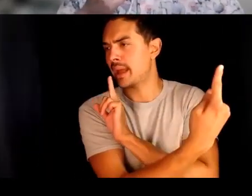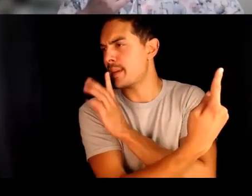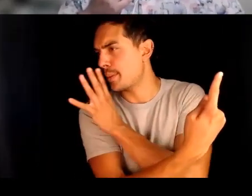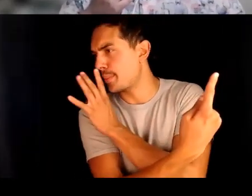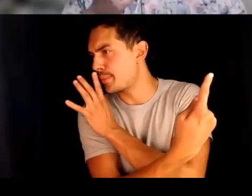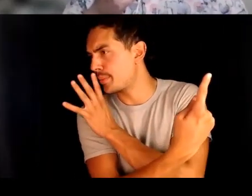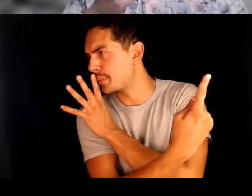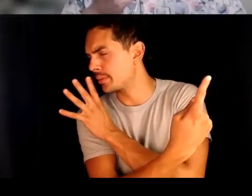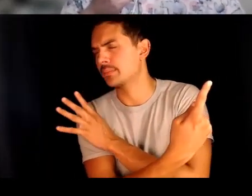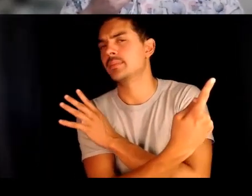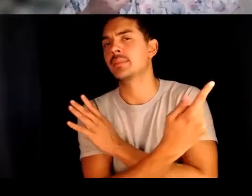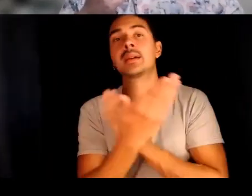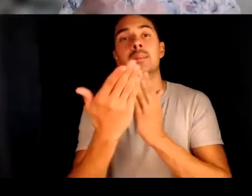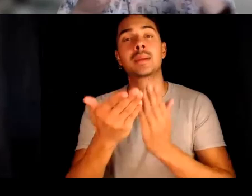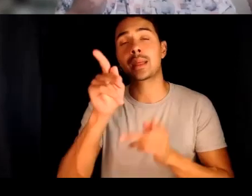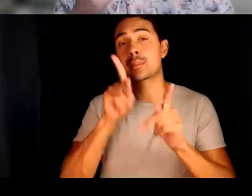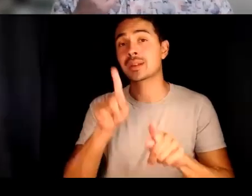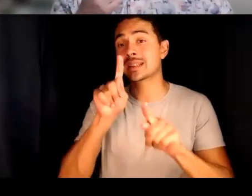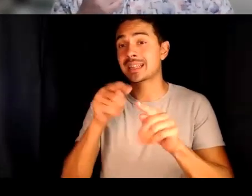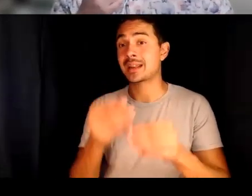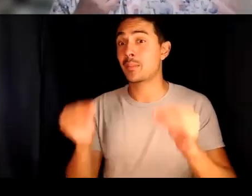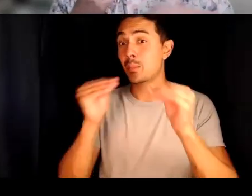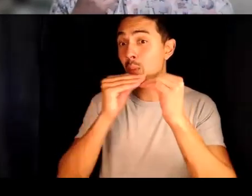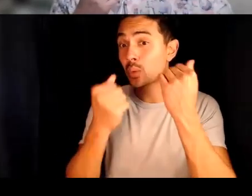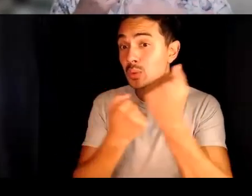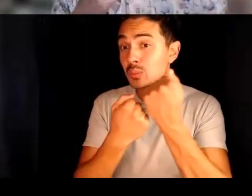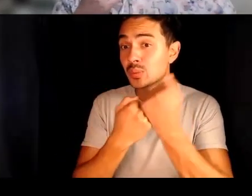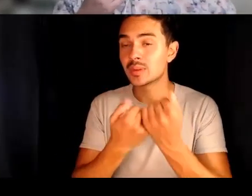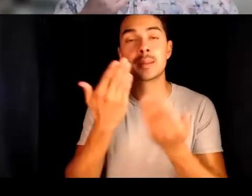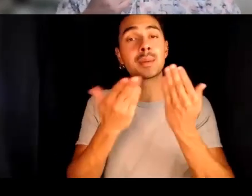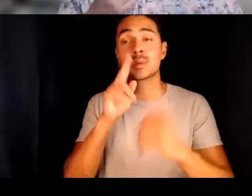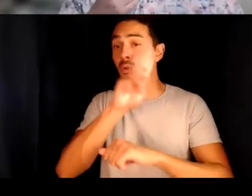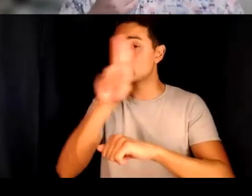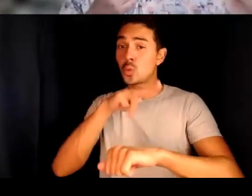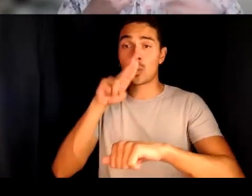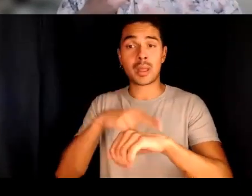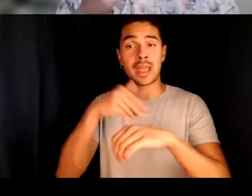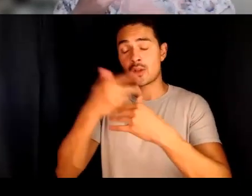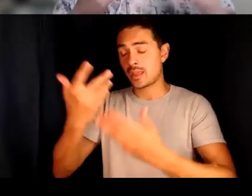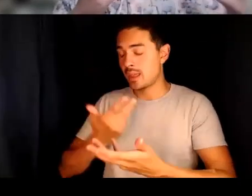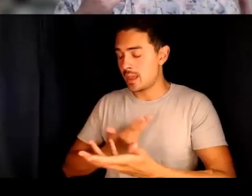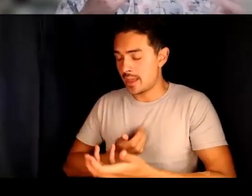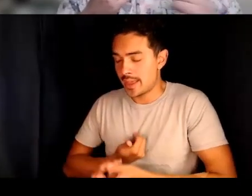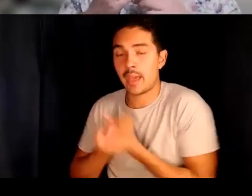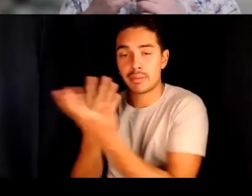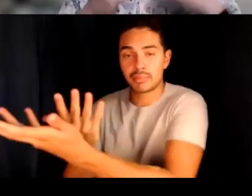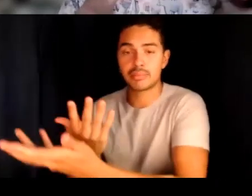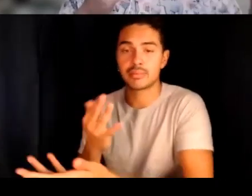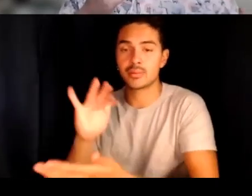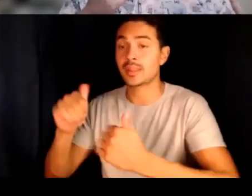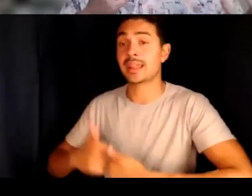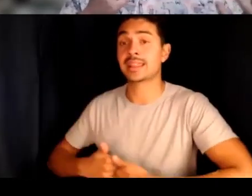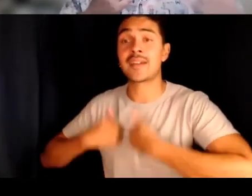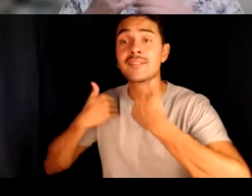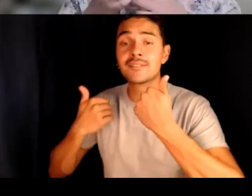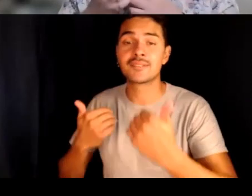that that person needs additional support. It could be a normal part of the way they live their lives, but we're just recognizing that it's happening